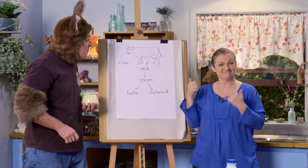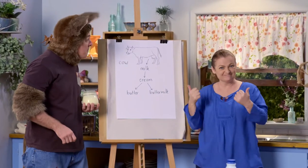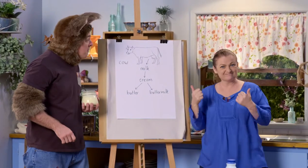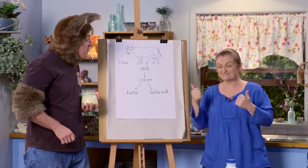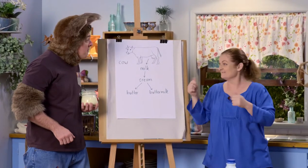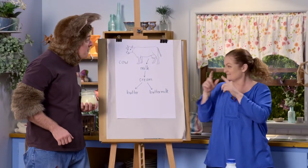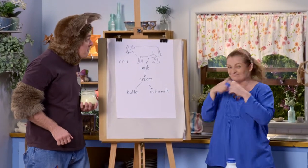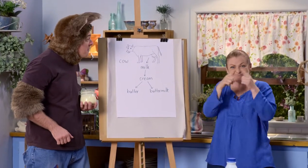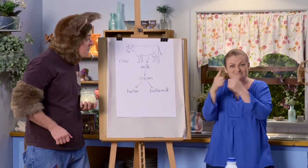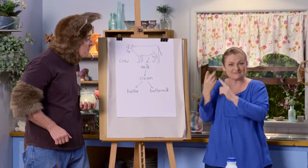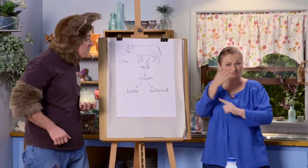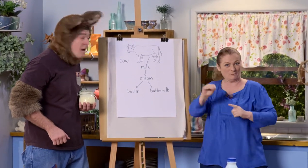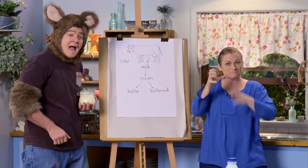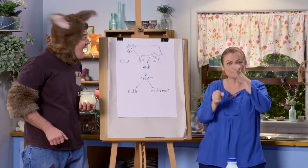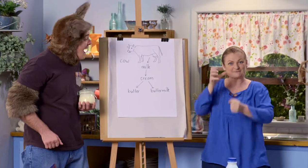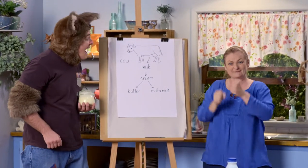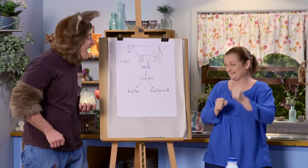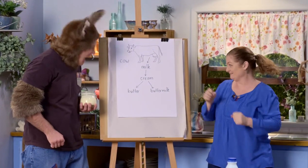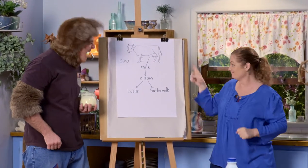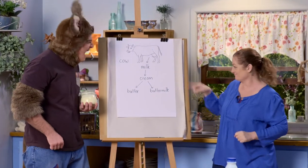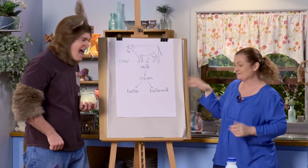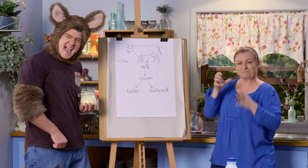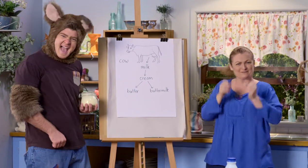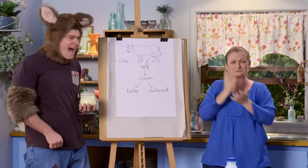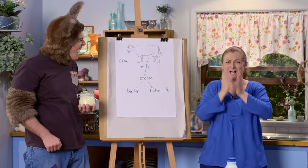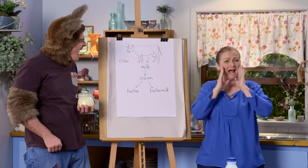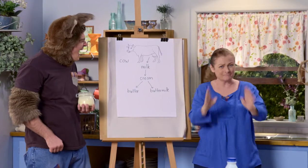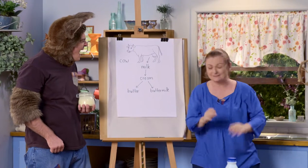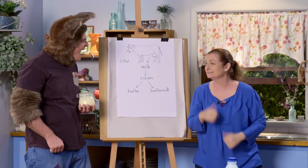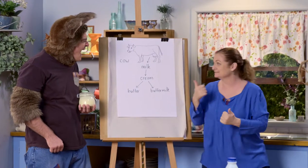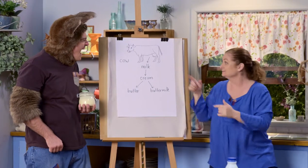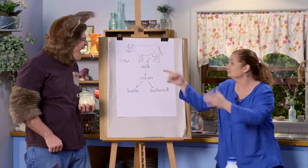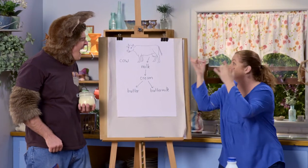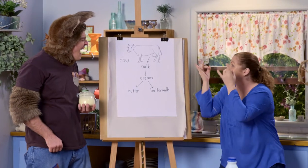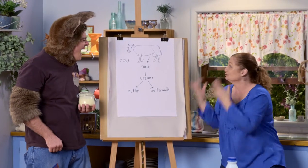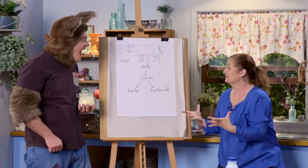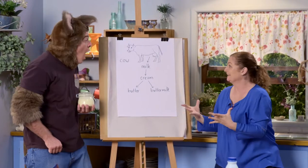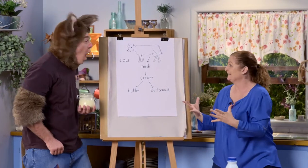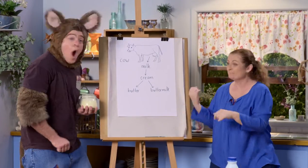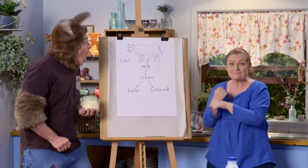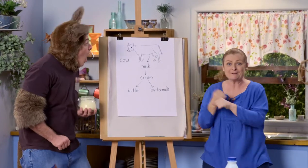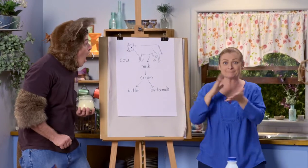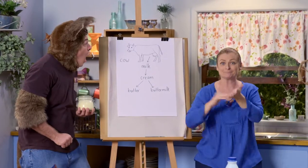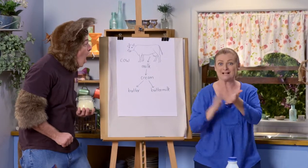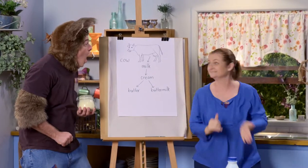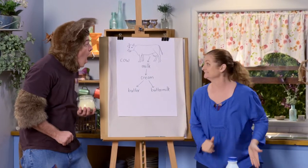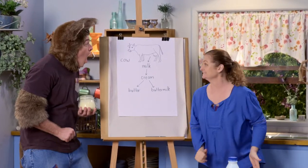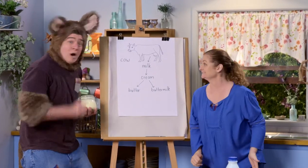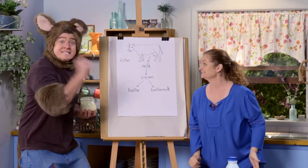All these different things come from milk. Milk really is amazing. Are you ready to make butter?